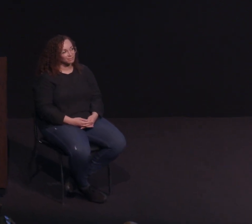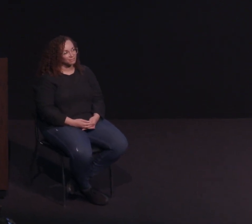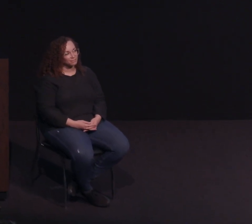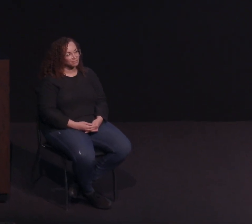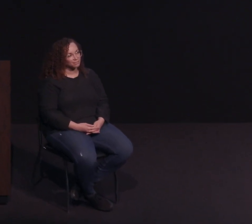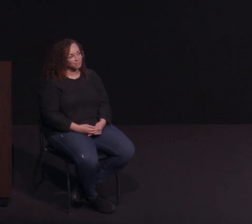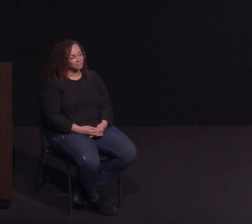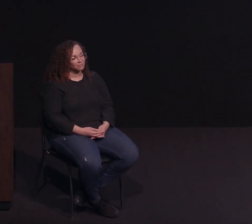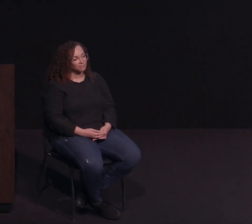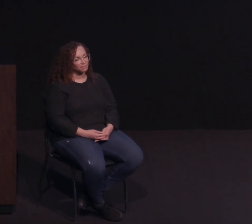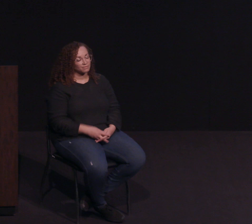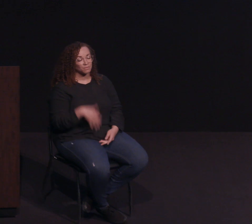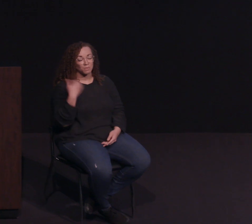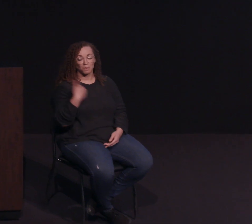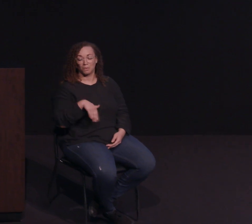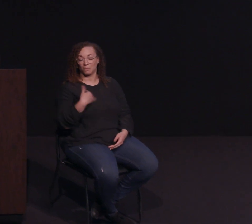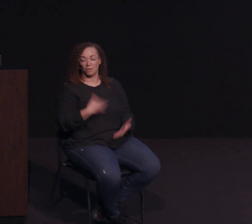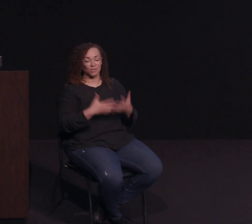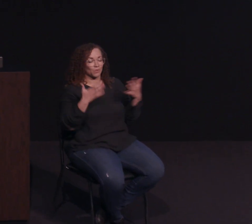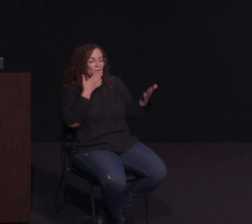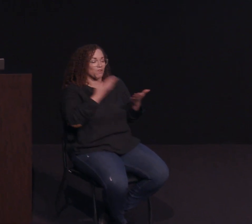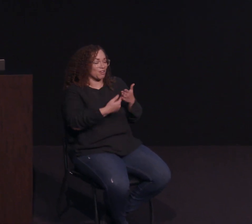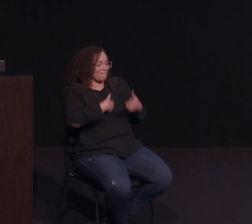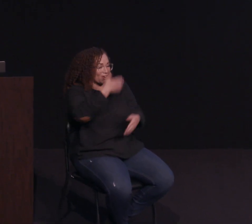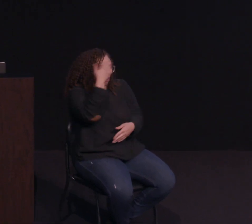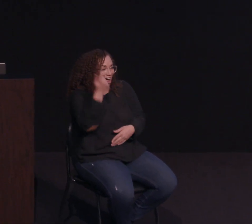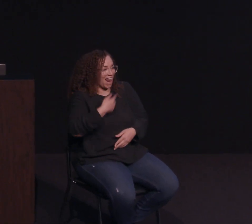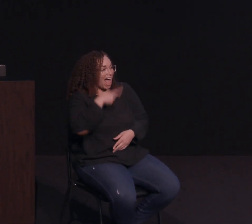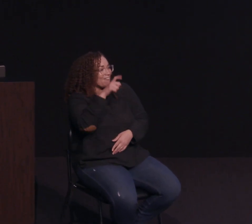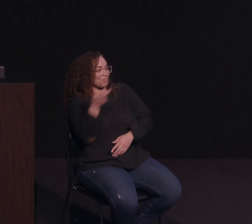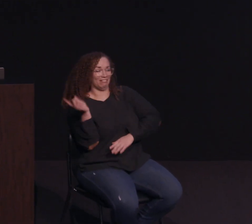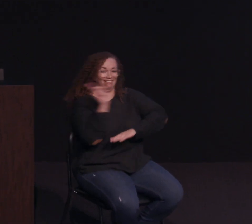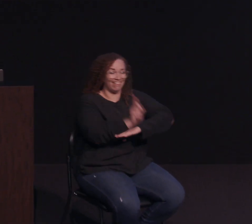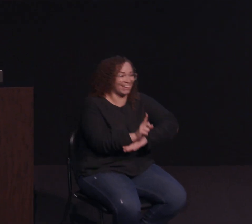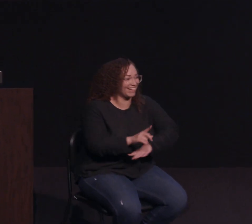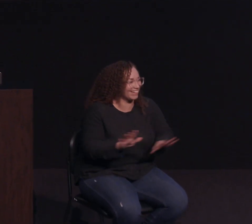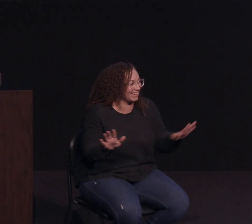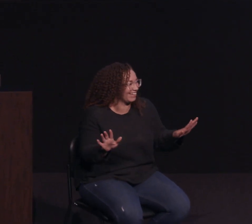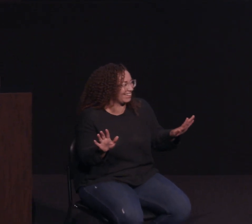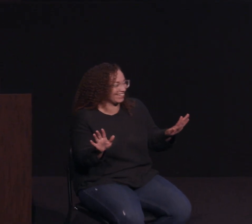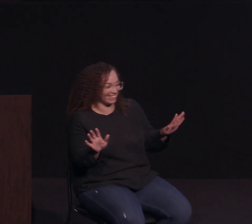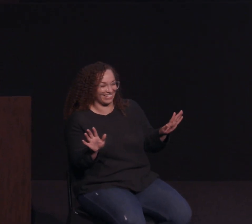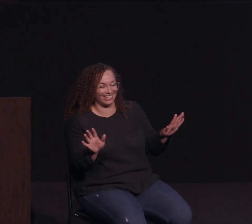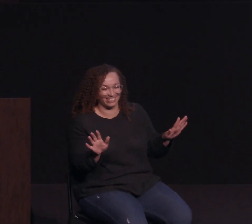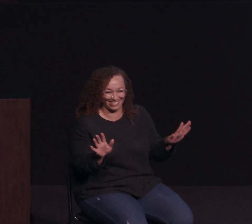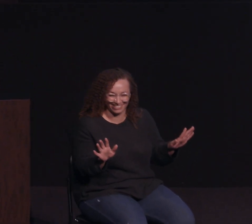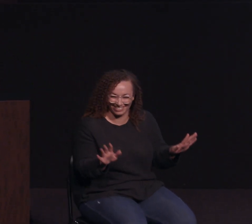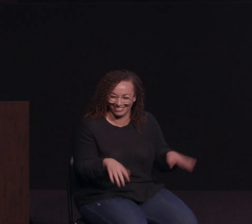Leigh: That was so good I forgot I was supposed to come up here.